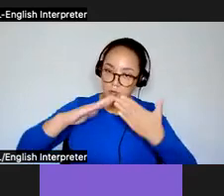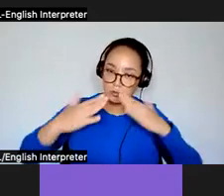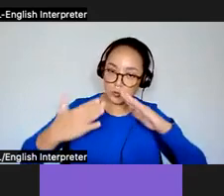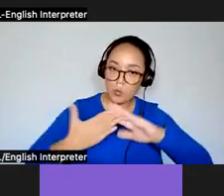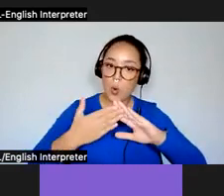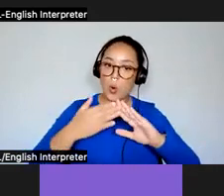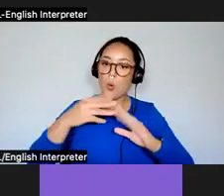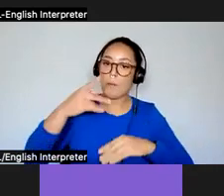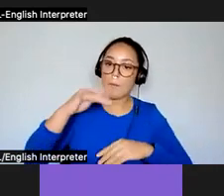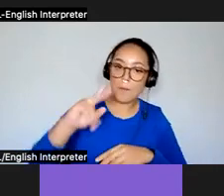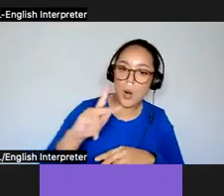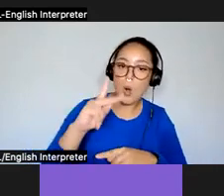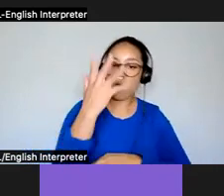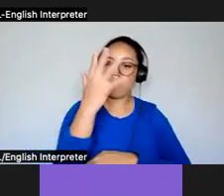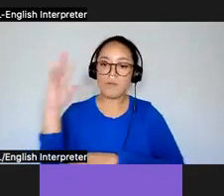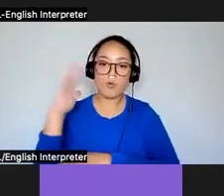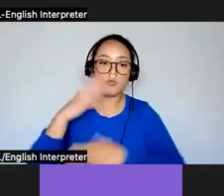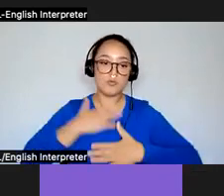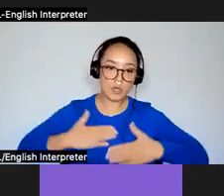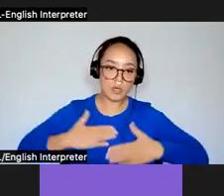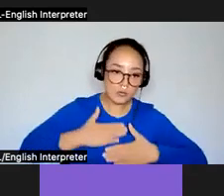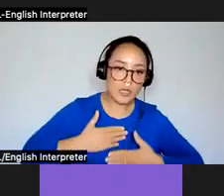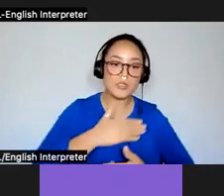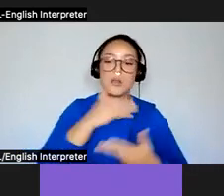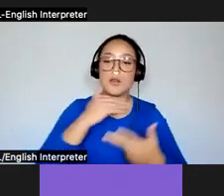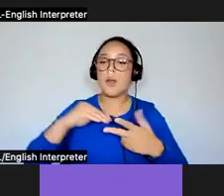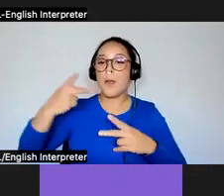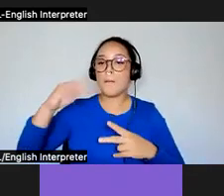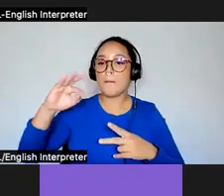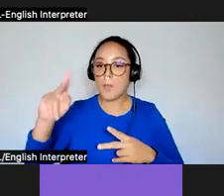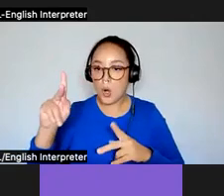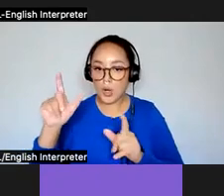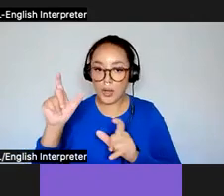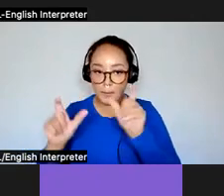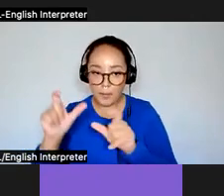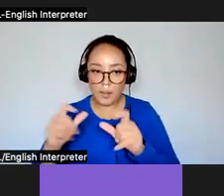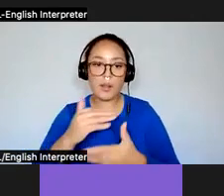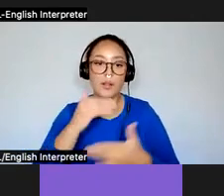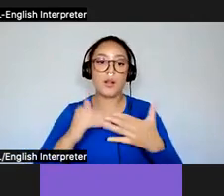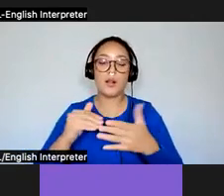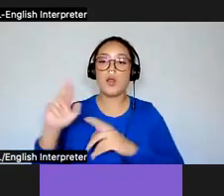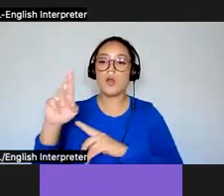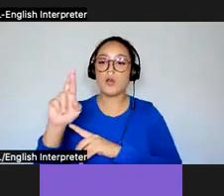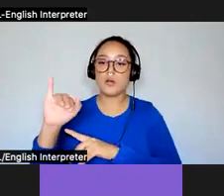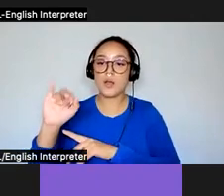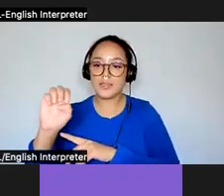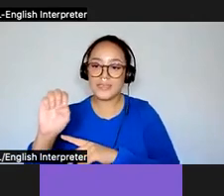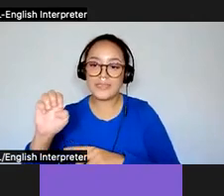Toronto Arts Council, obviously, the grant program, and ourselves, but the most important partner is you.